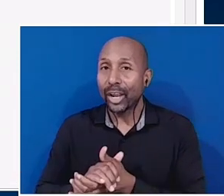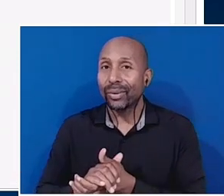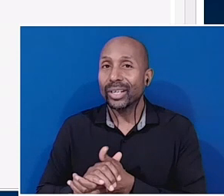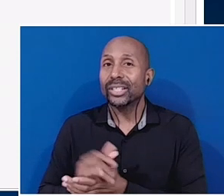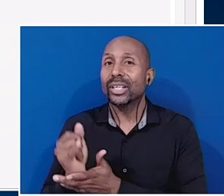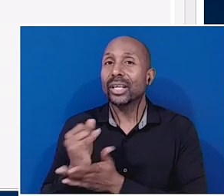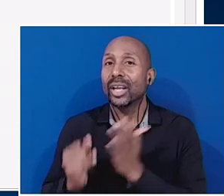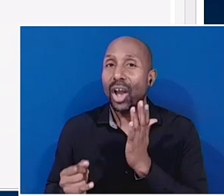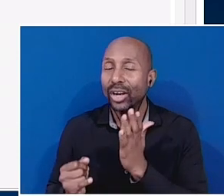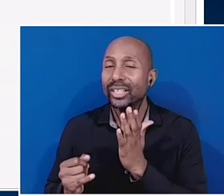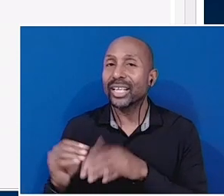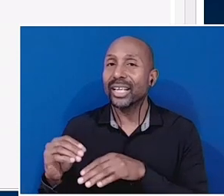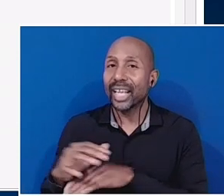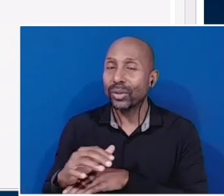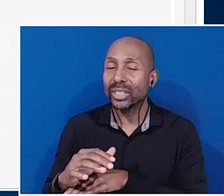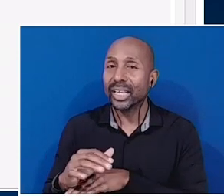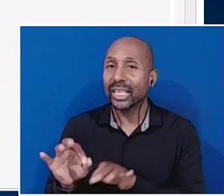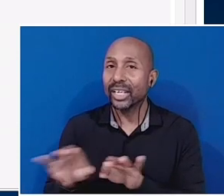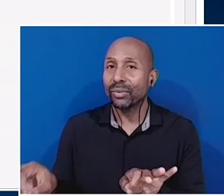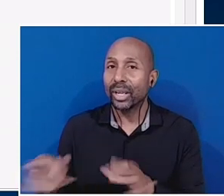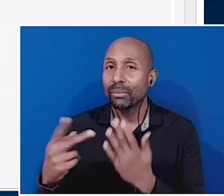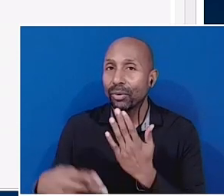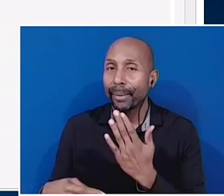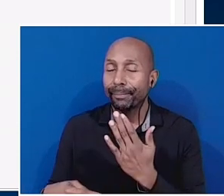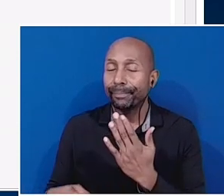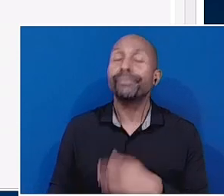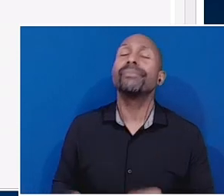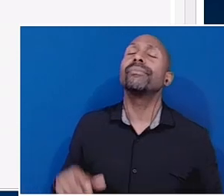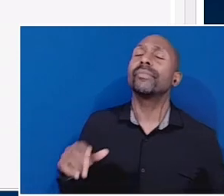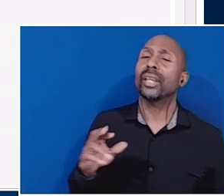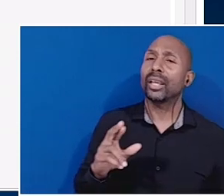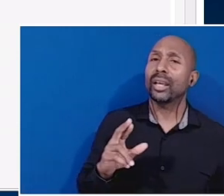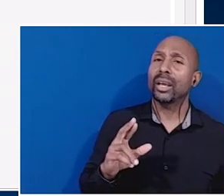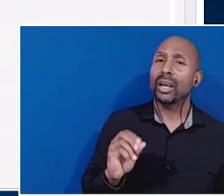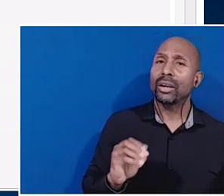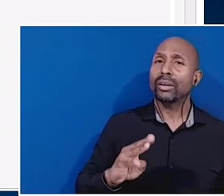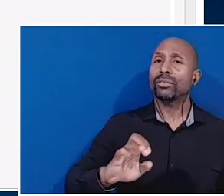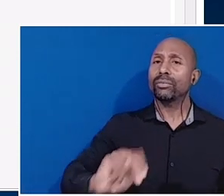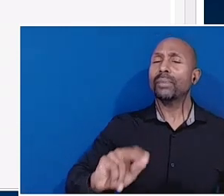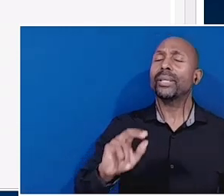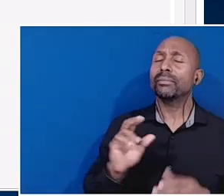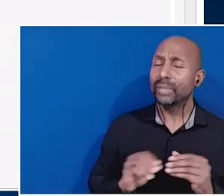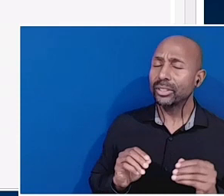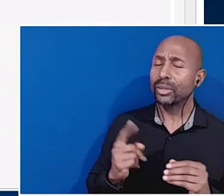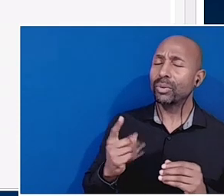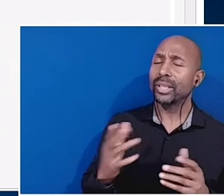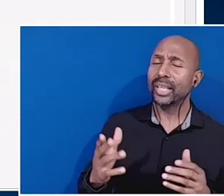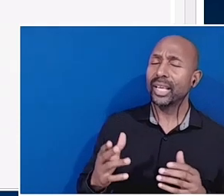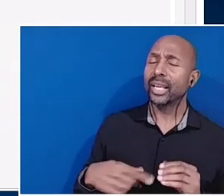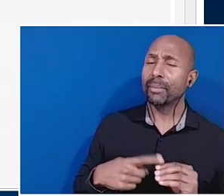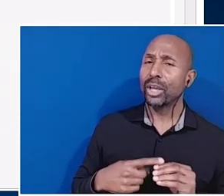She did mention one specific about the two years, because I'm trying to see where the different proposals can be helpful.